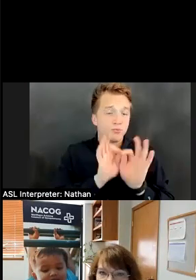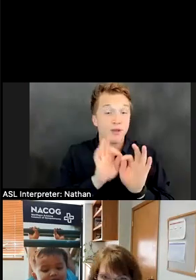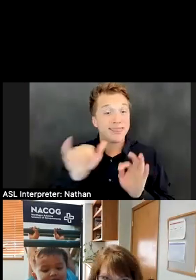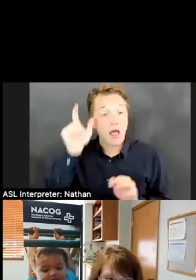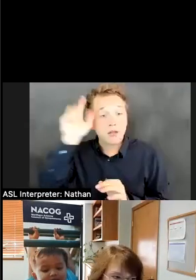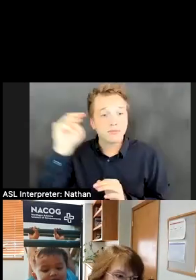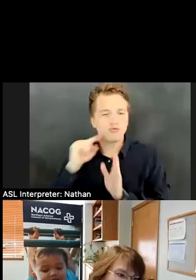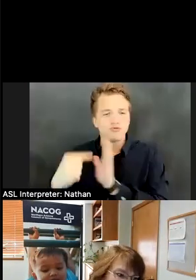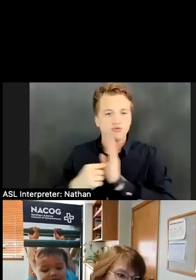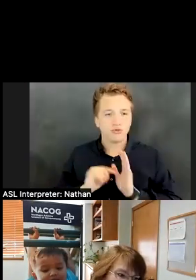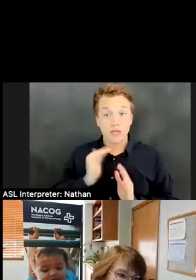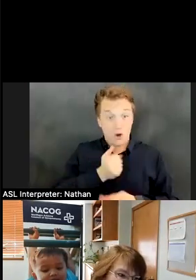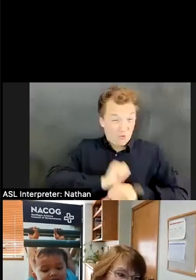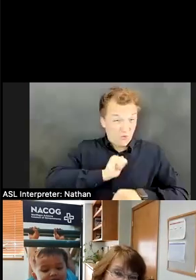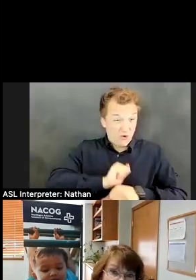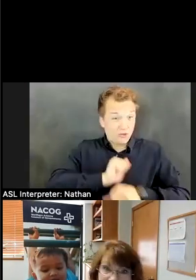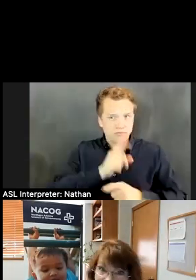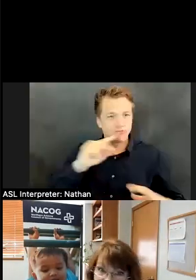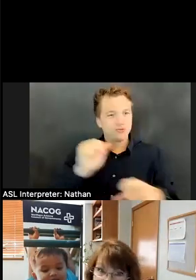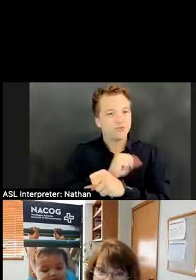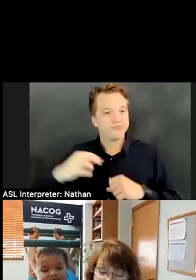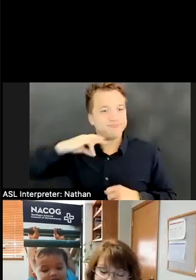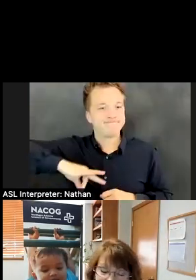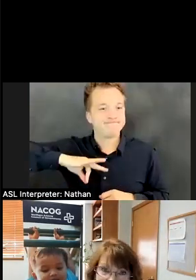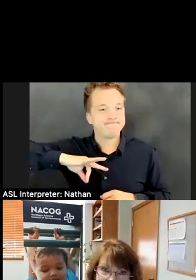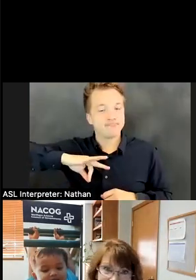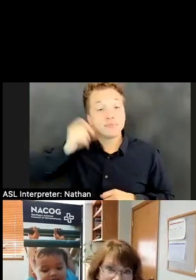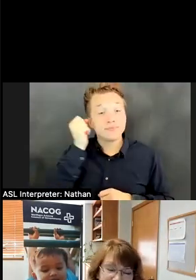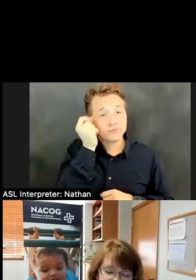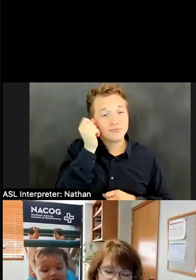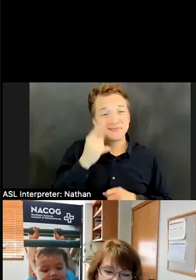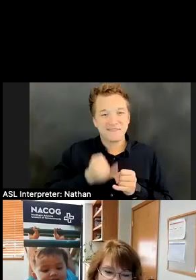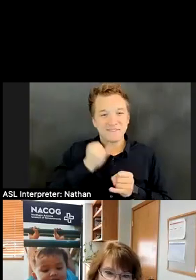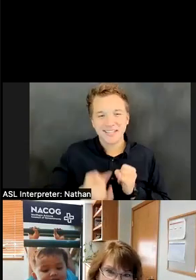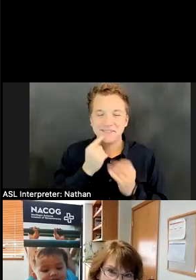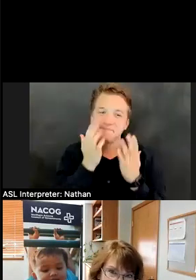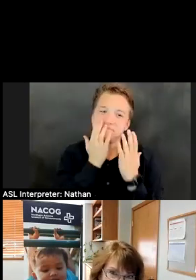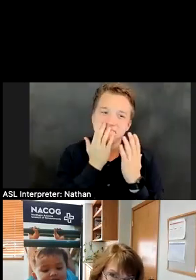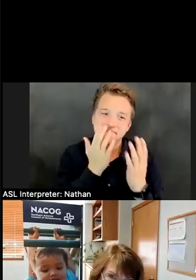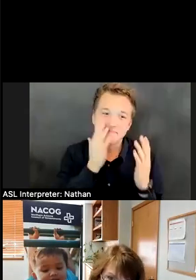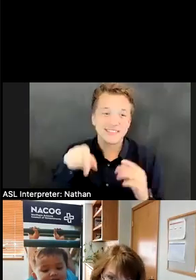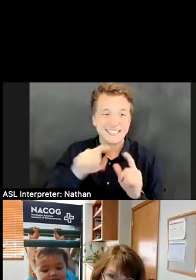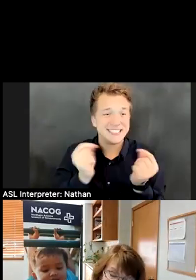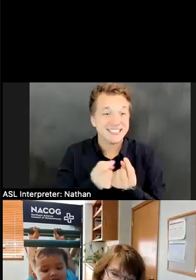hard work we do. Finally, I just want to say, a huge shout out to the team at REL West.